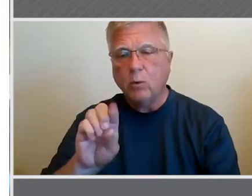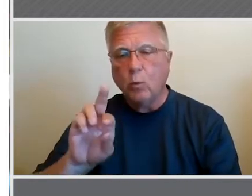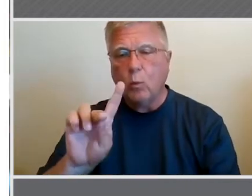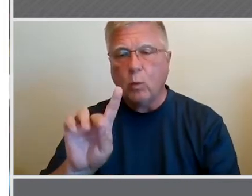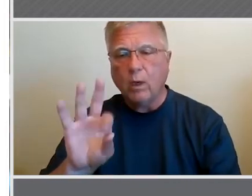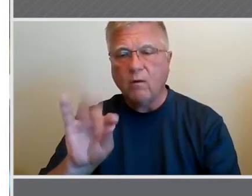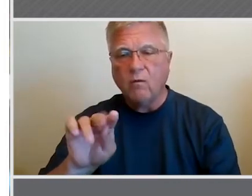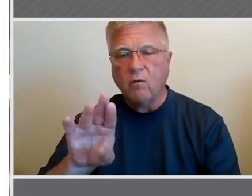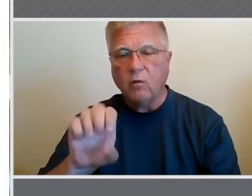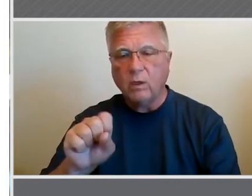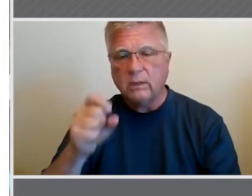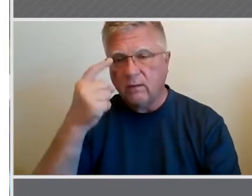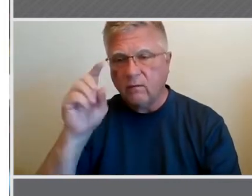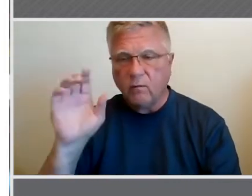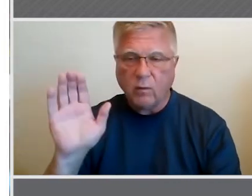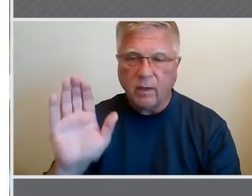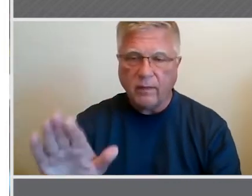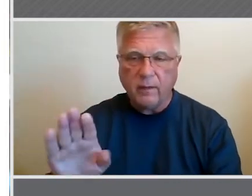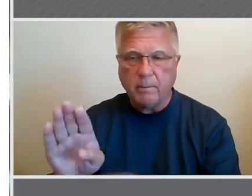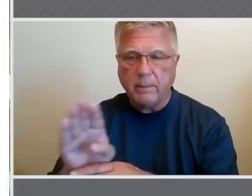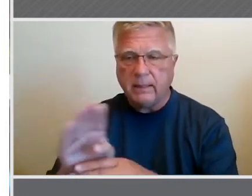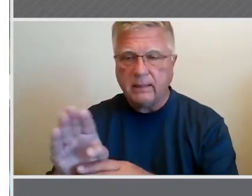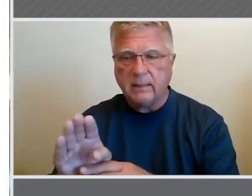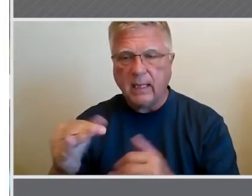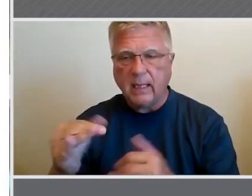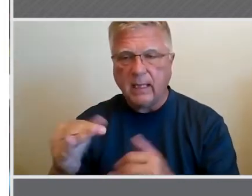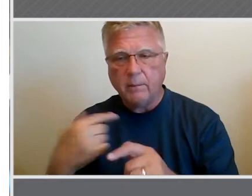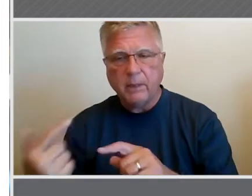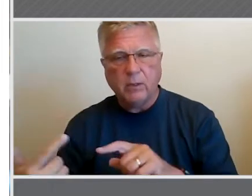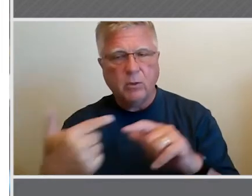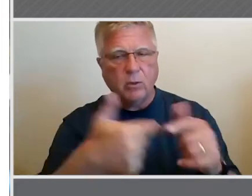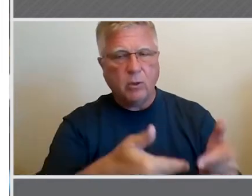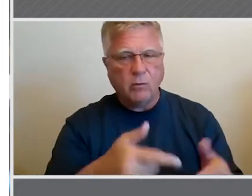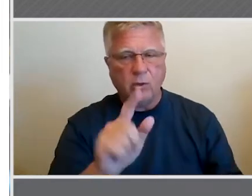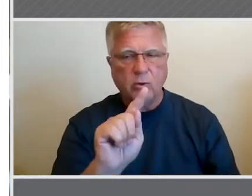I'm going to turn it over to Tom willing to walk through some of these slides.